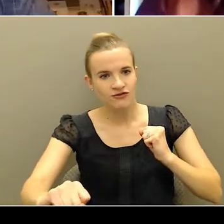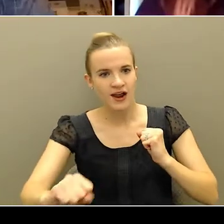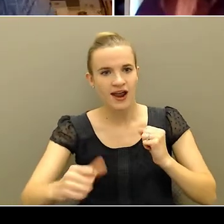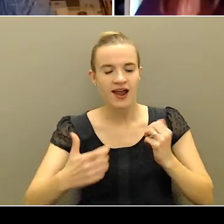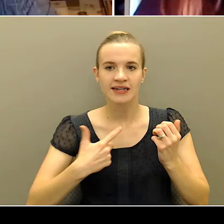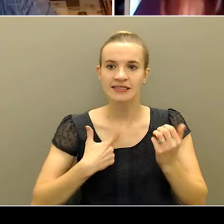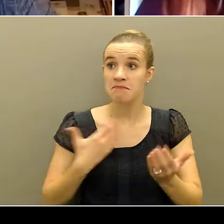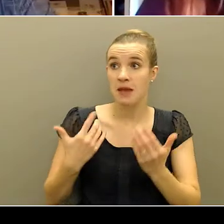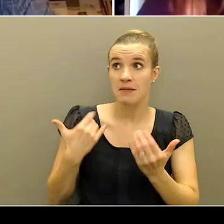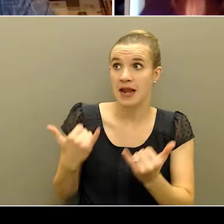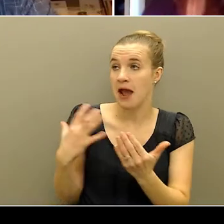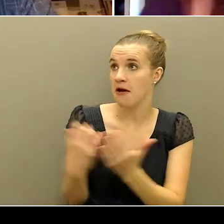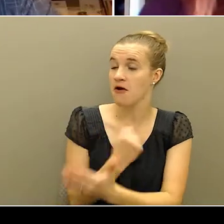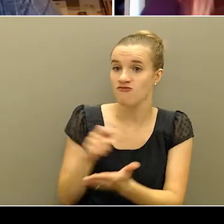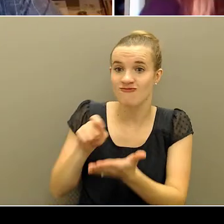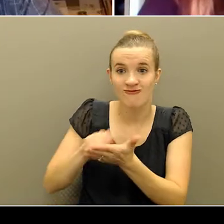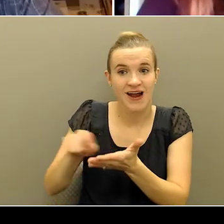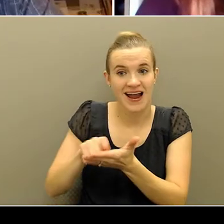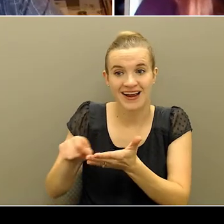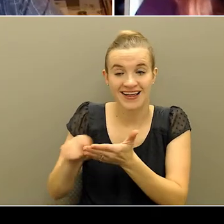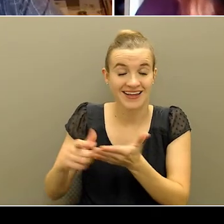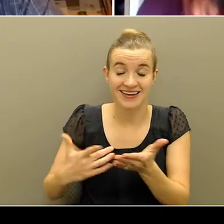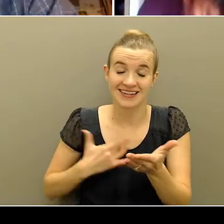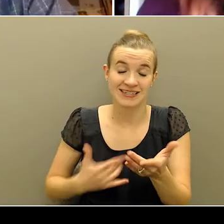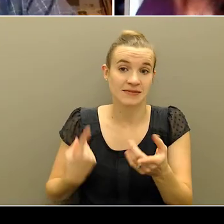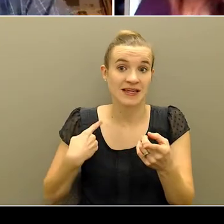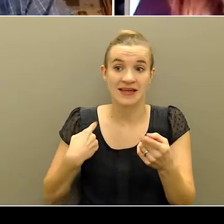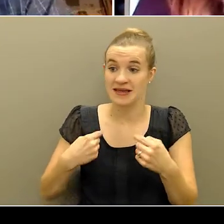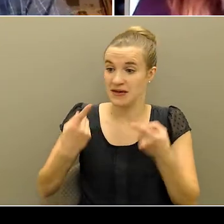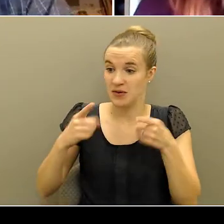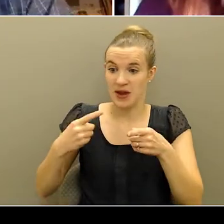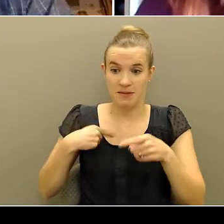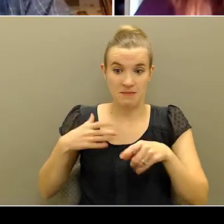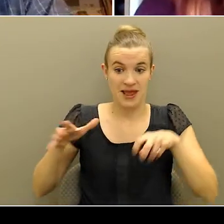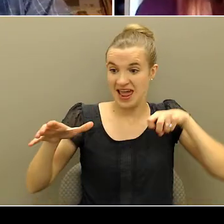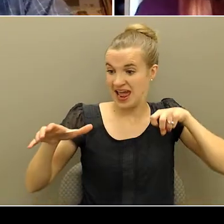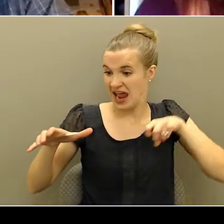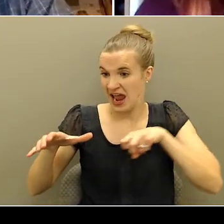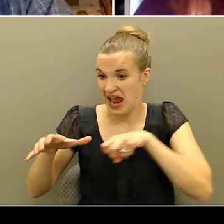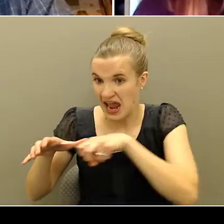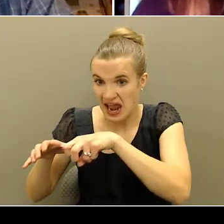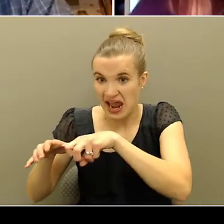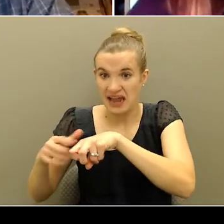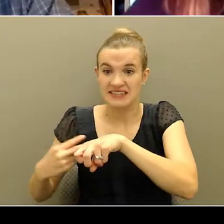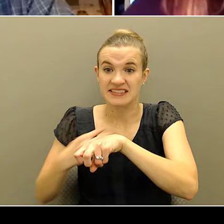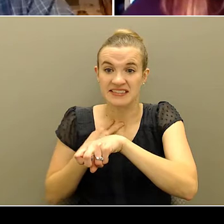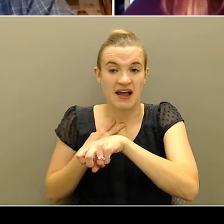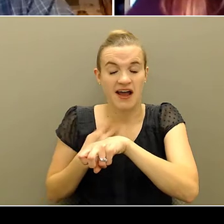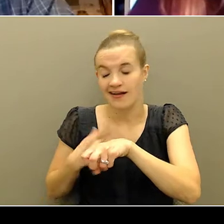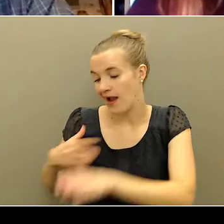getting stuck. Um, yeah, eventually somebody came and you know, I